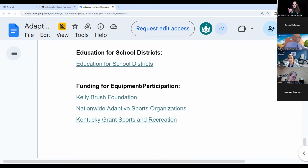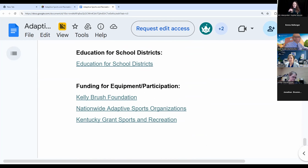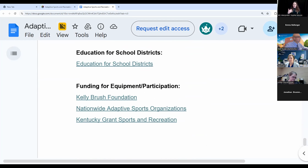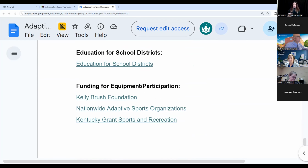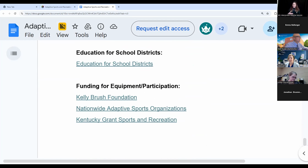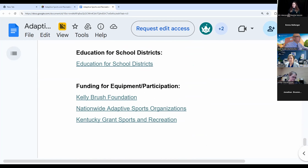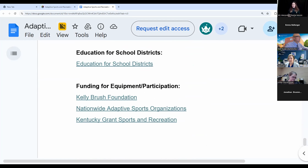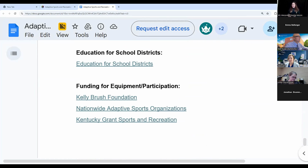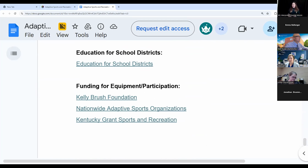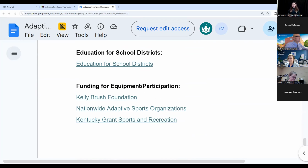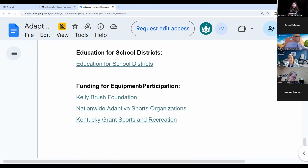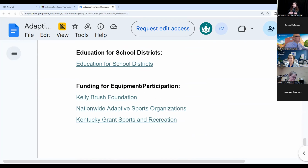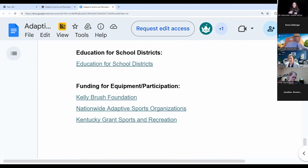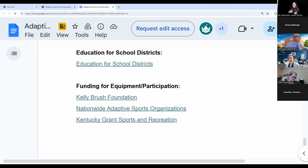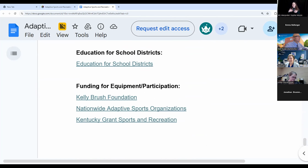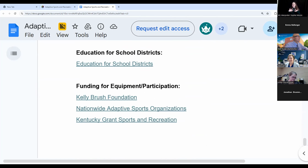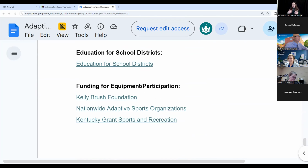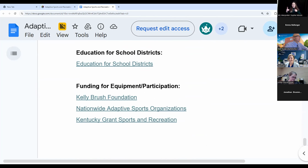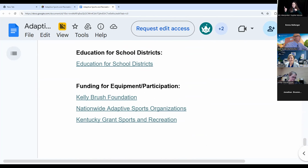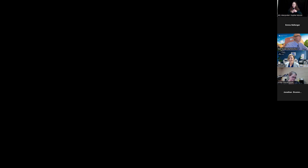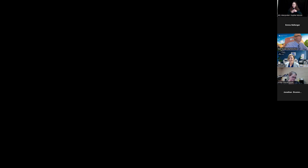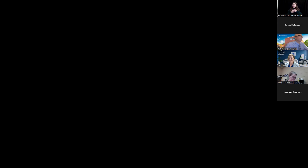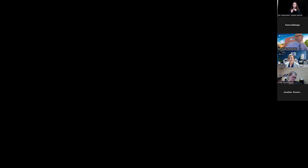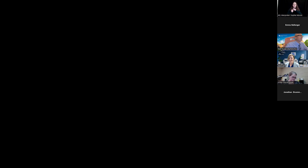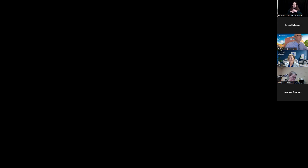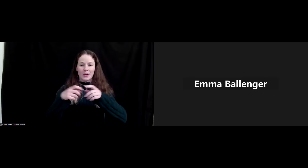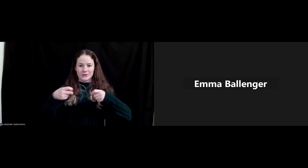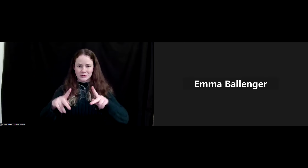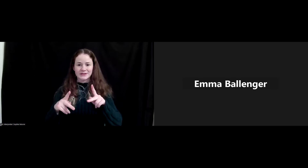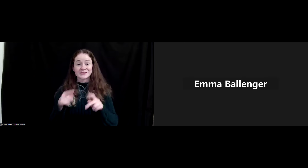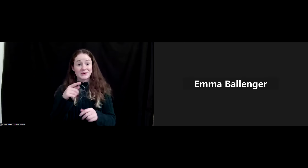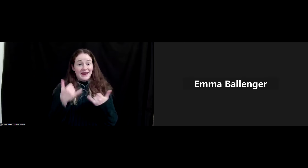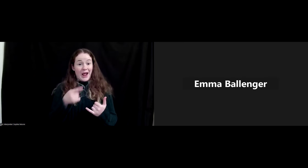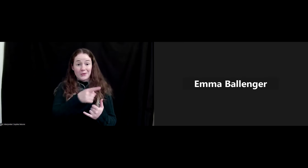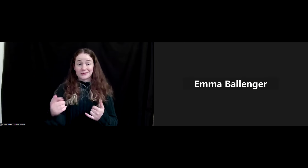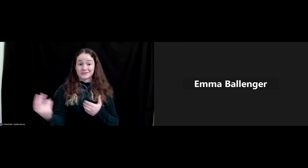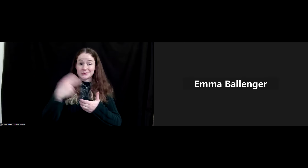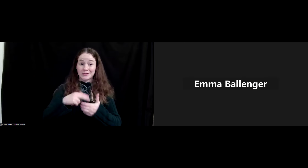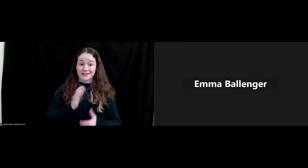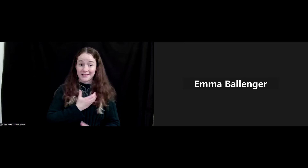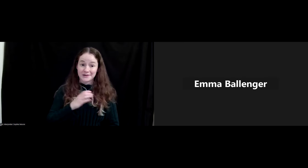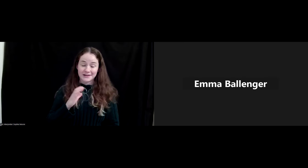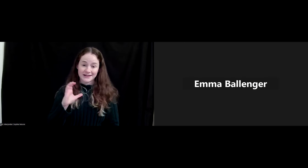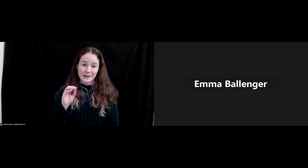of the committee, too. All right. Um I really just have a tiny bit more on